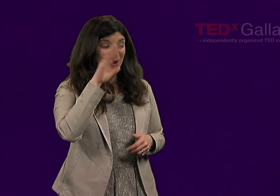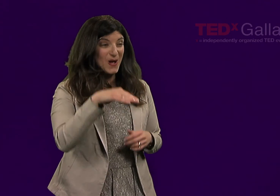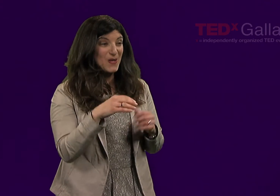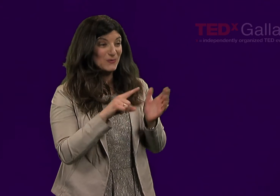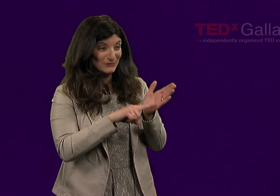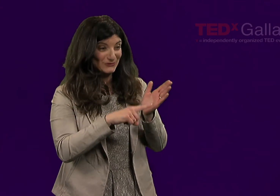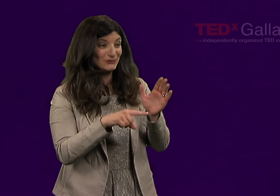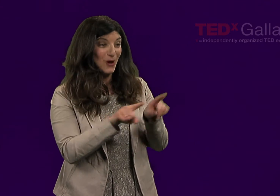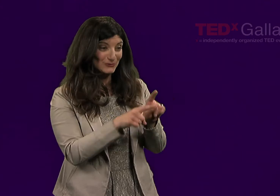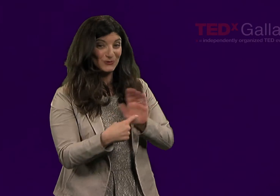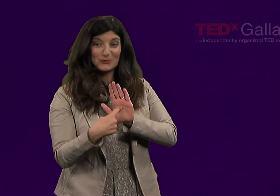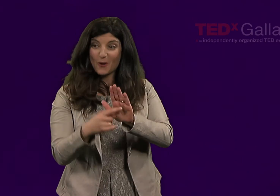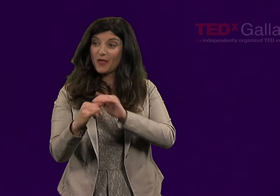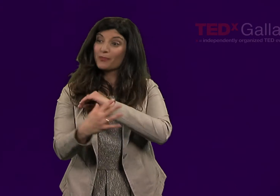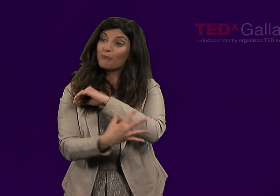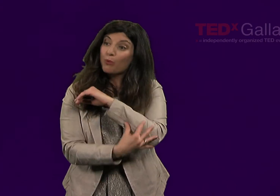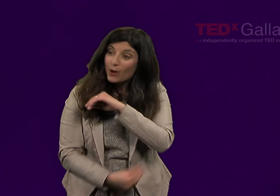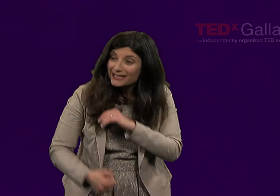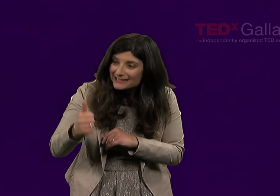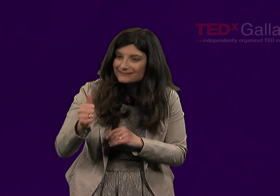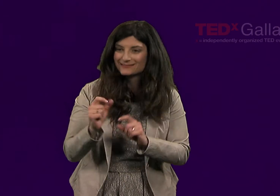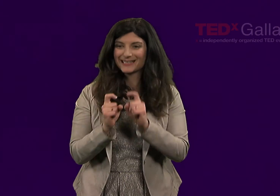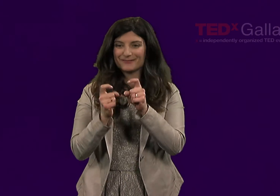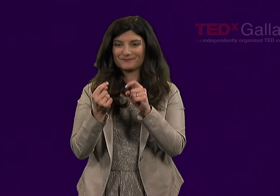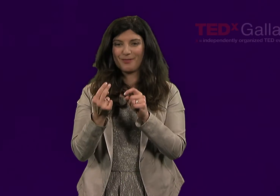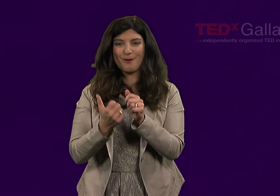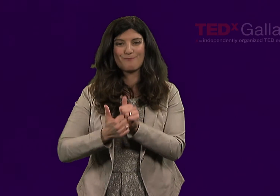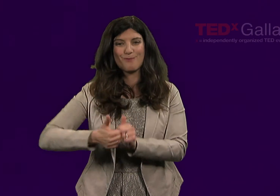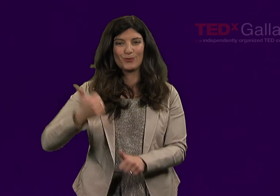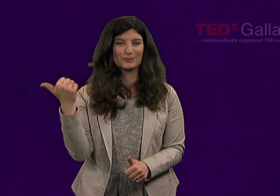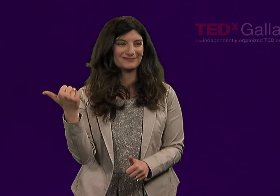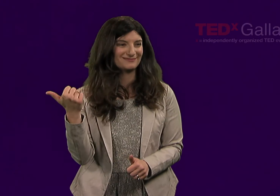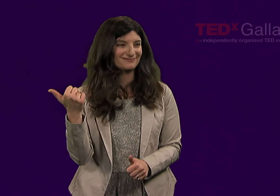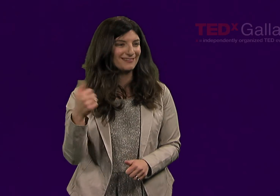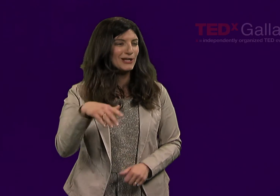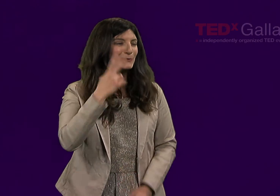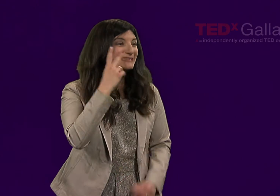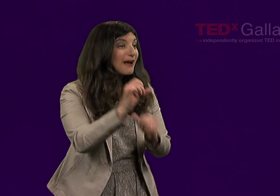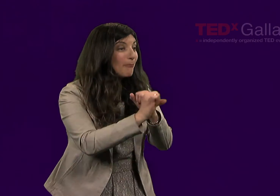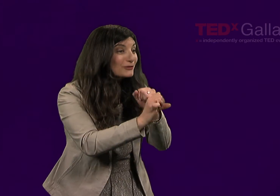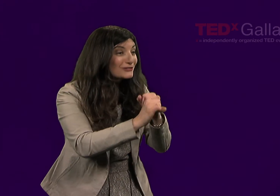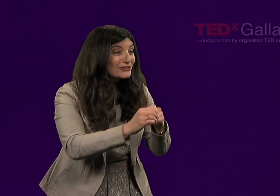You know, research shows in this area as well, it's the poorest people of lowest income are the ones who give the most.